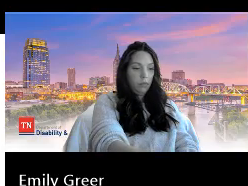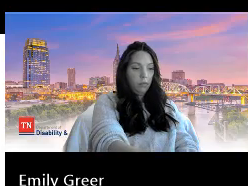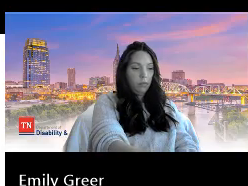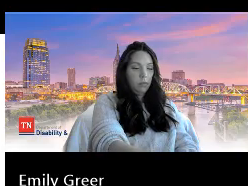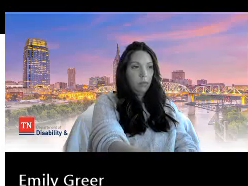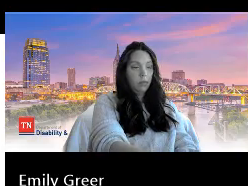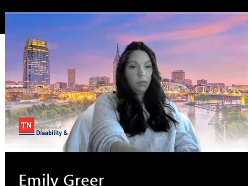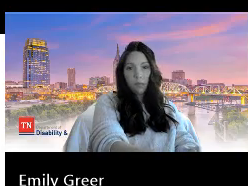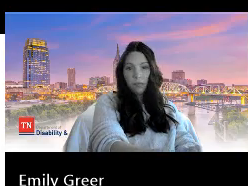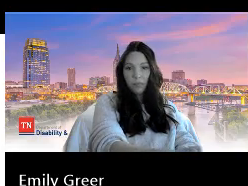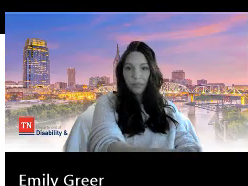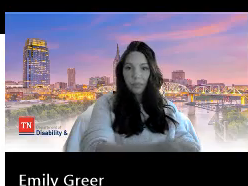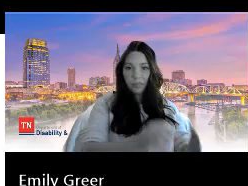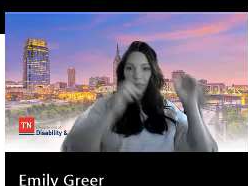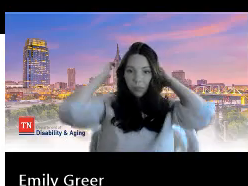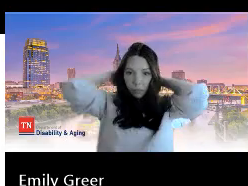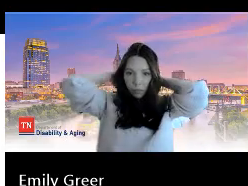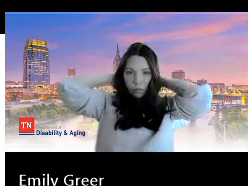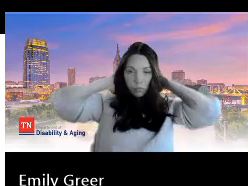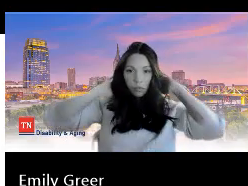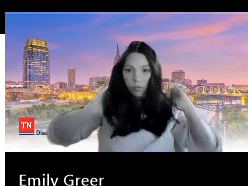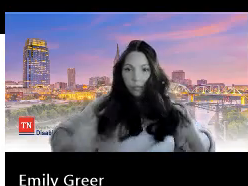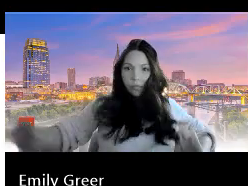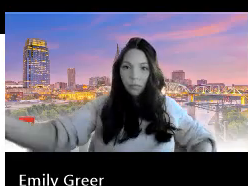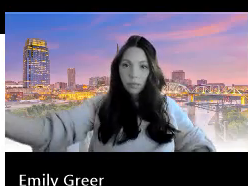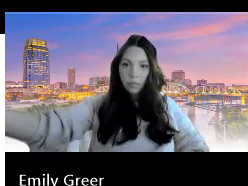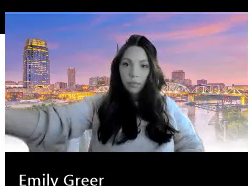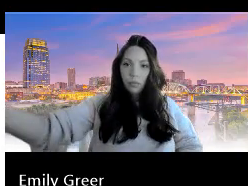We do accept referrals for children under the age of 3,